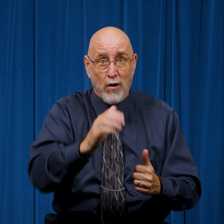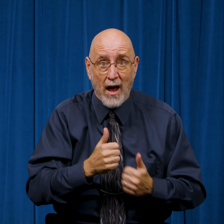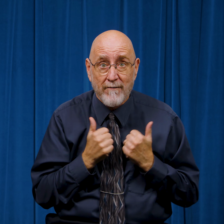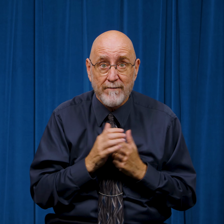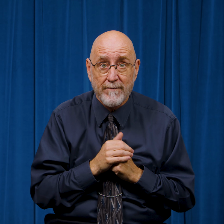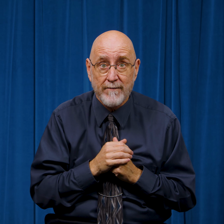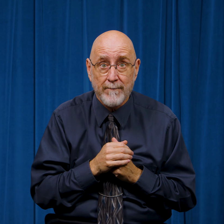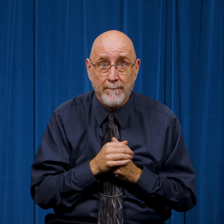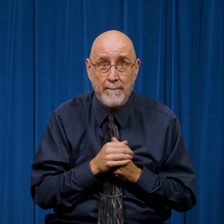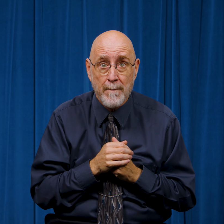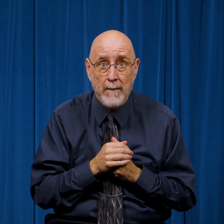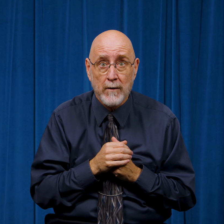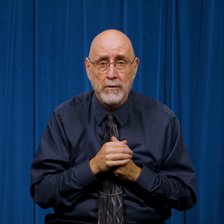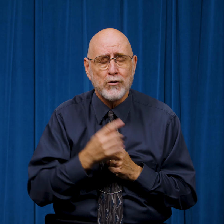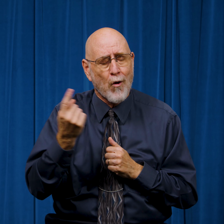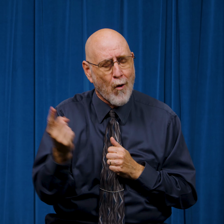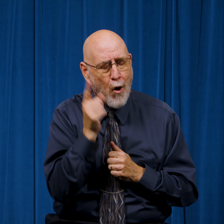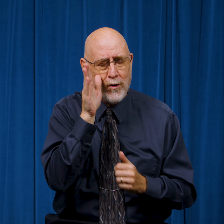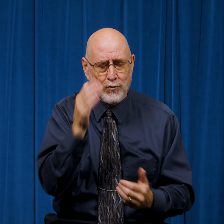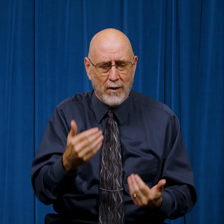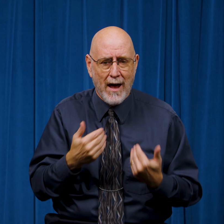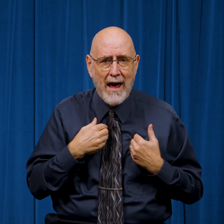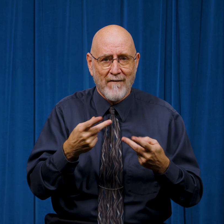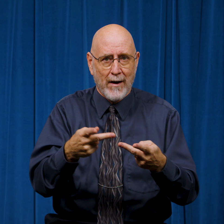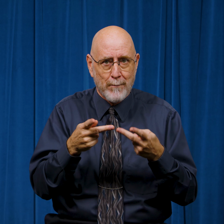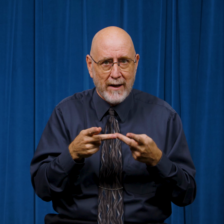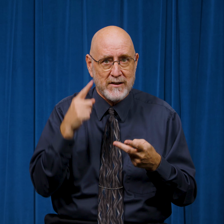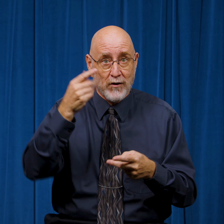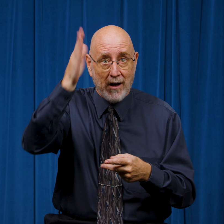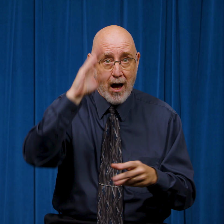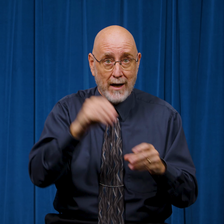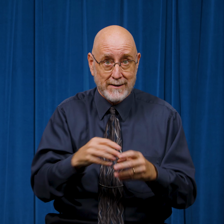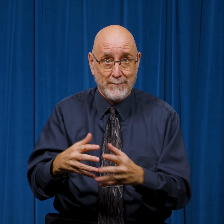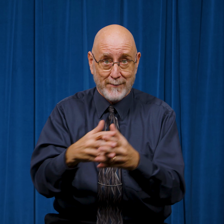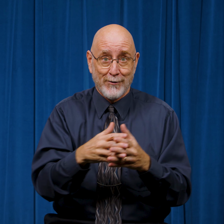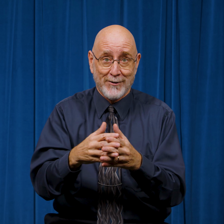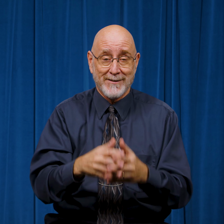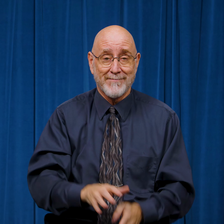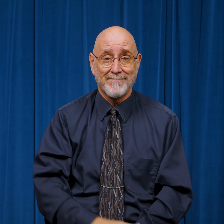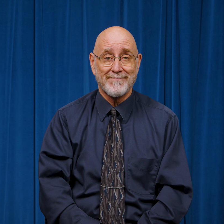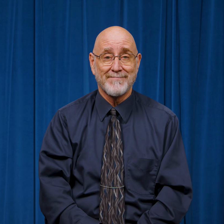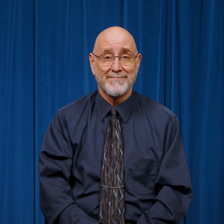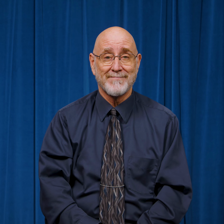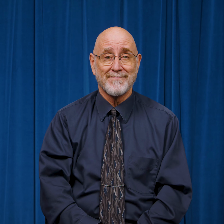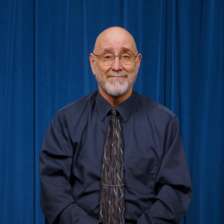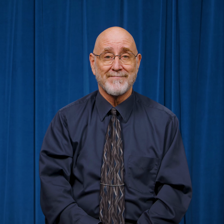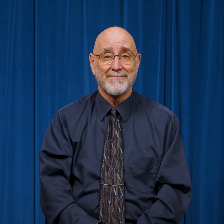so that there will always be a place for God in America?